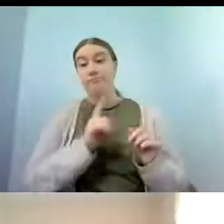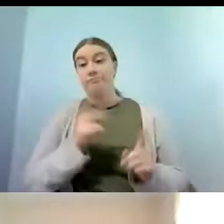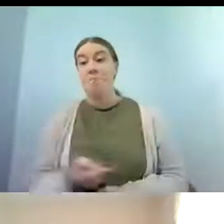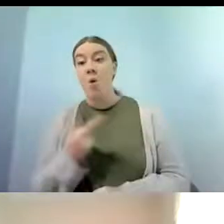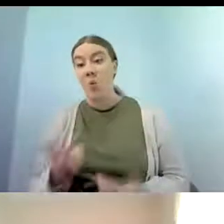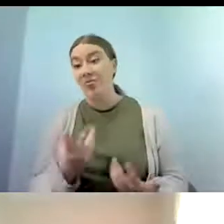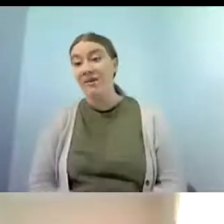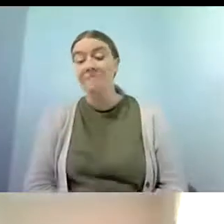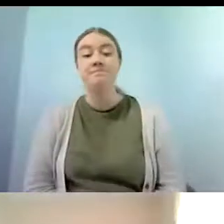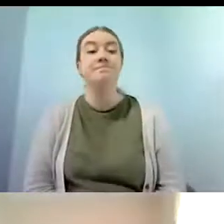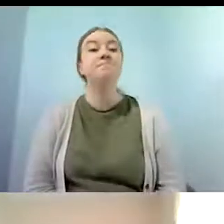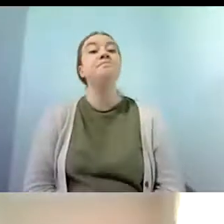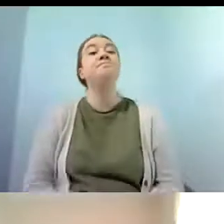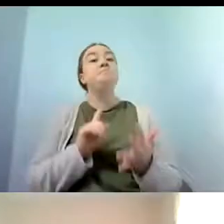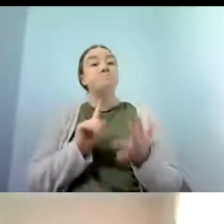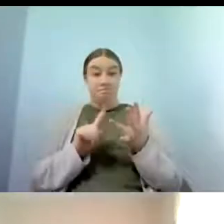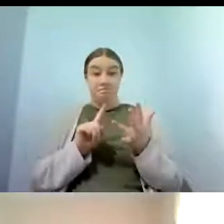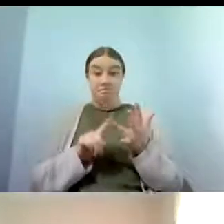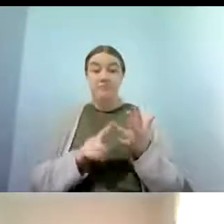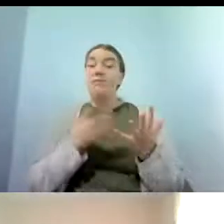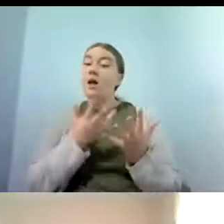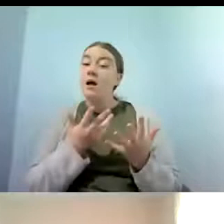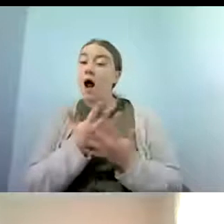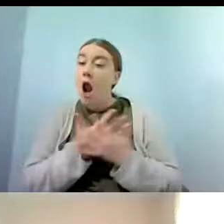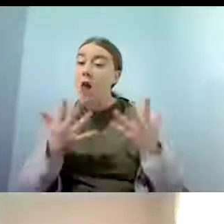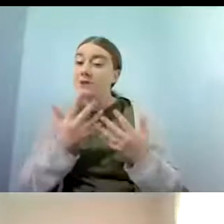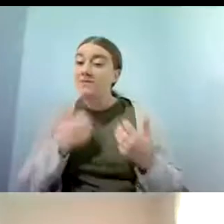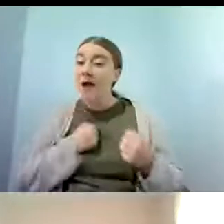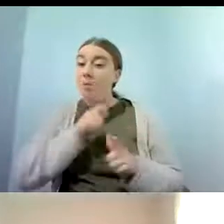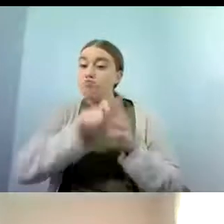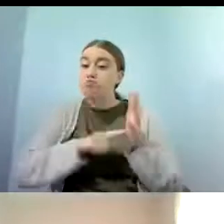another great thing about citizen science is that lots of projects ask for a low level of